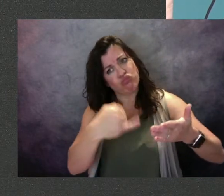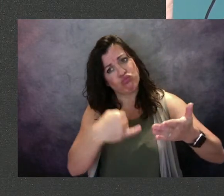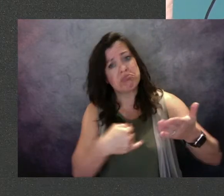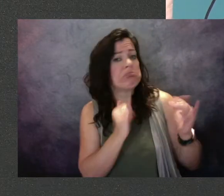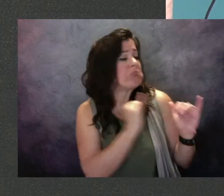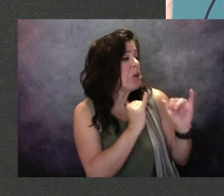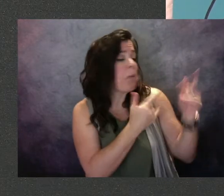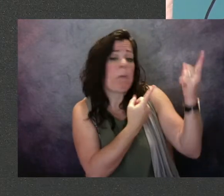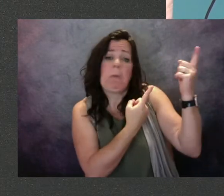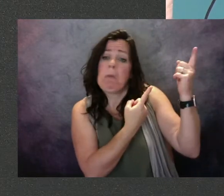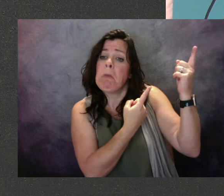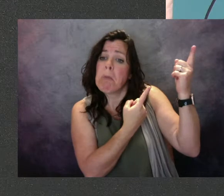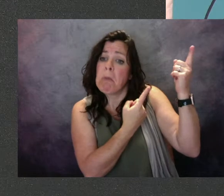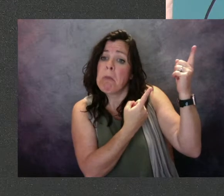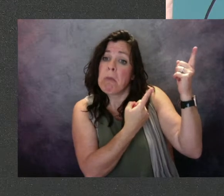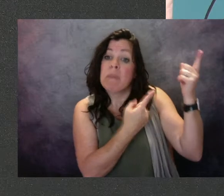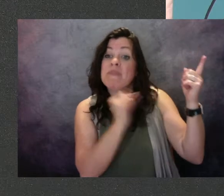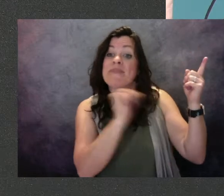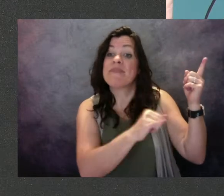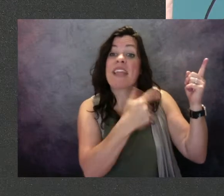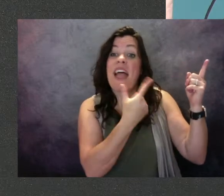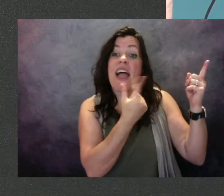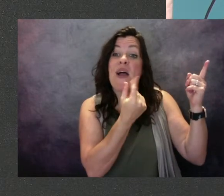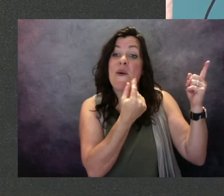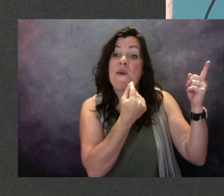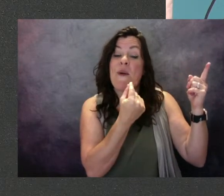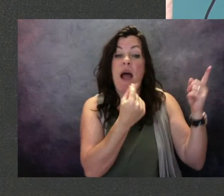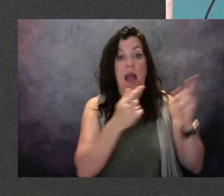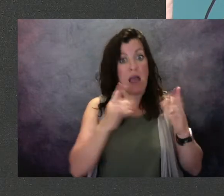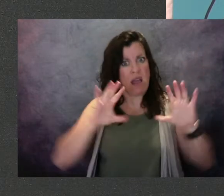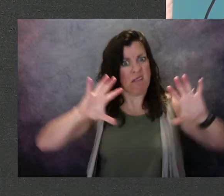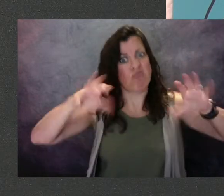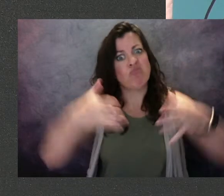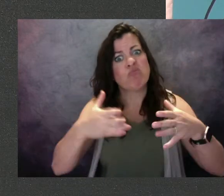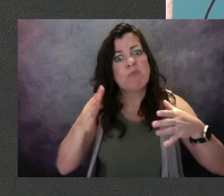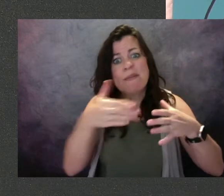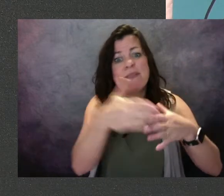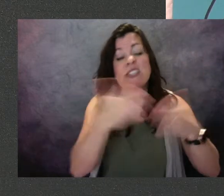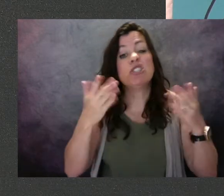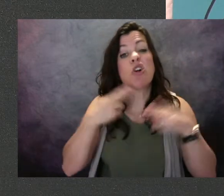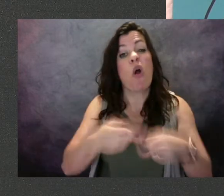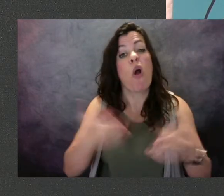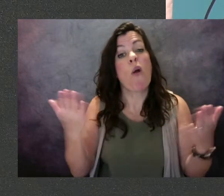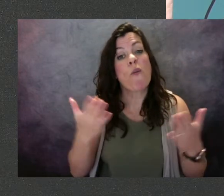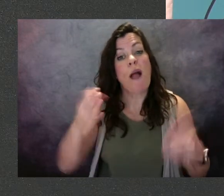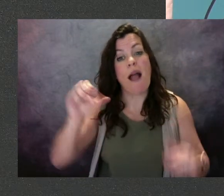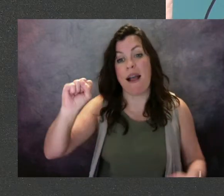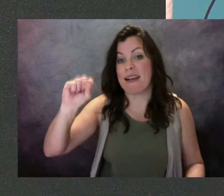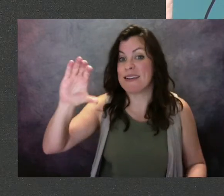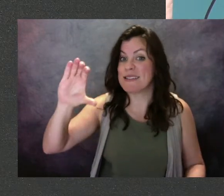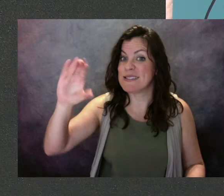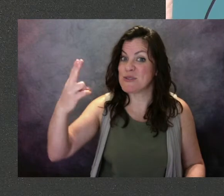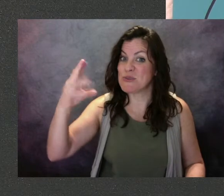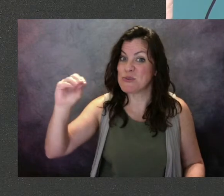and a group of fish is called a school. And then what you're gonna do is just pick out different sizes of beach glass to match each fish.